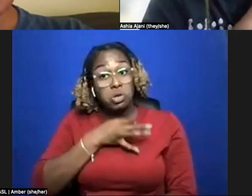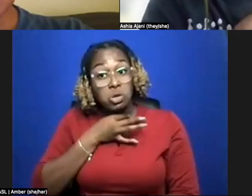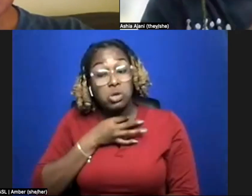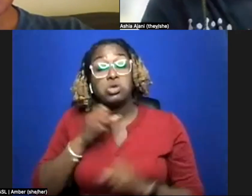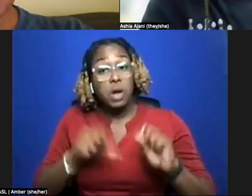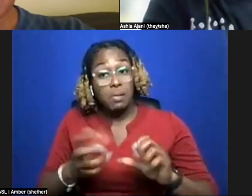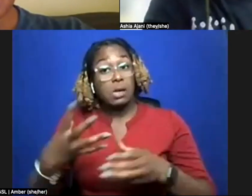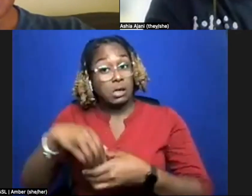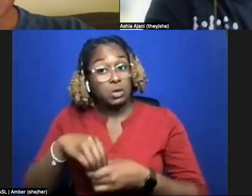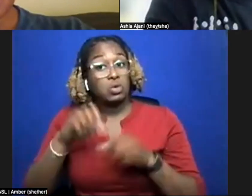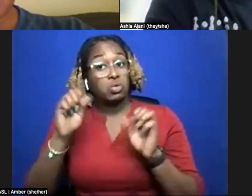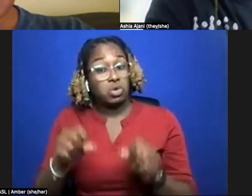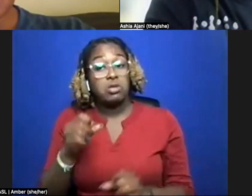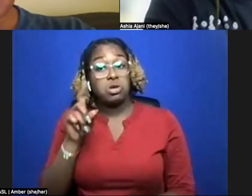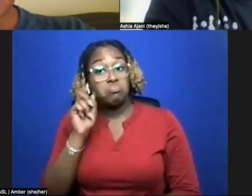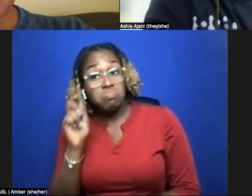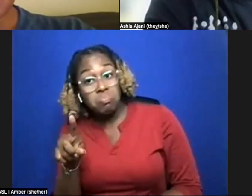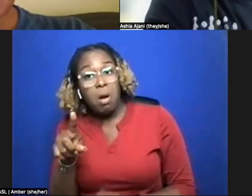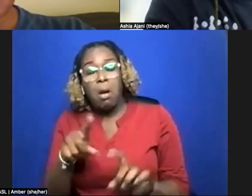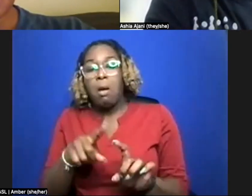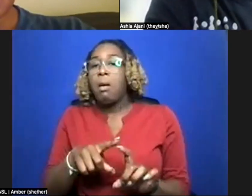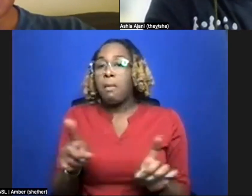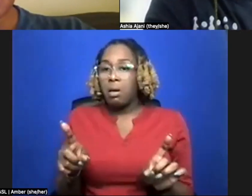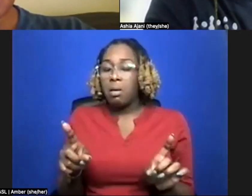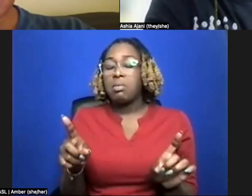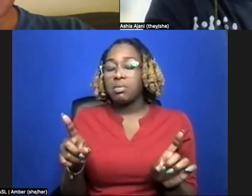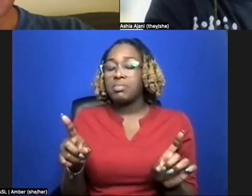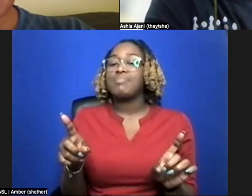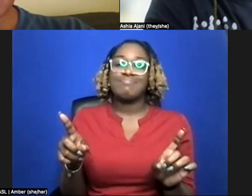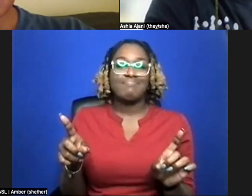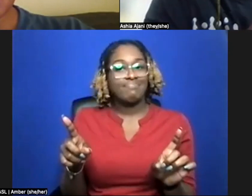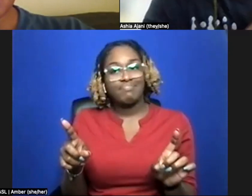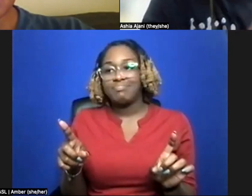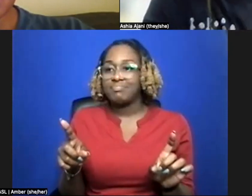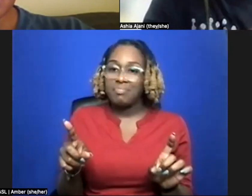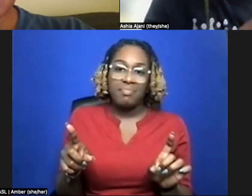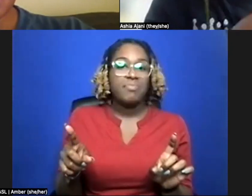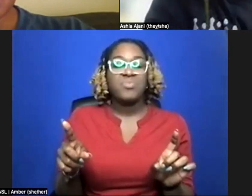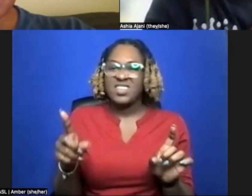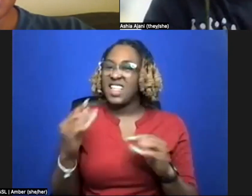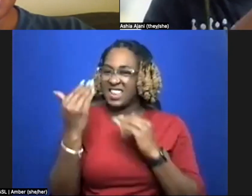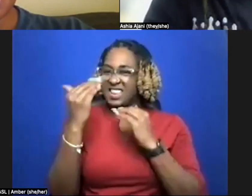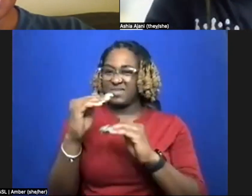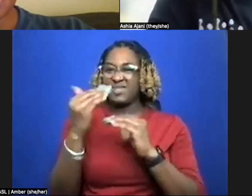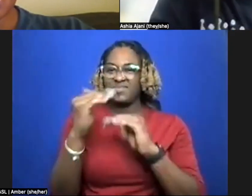you can be inquisitive. But at some point, like there is a limit to what you have access to,